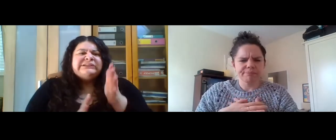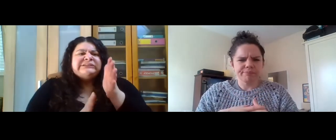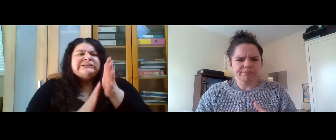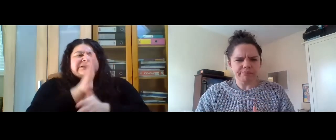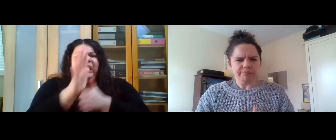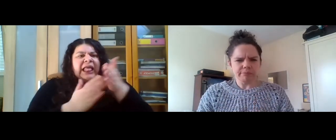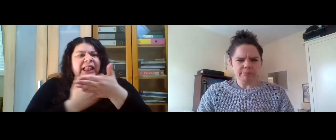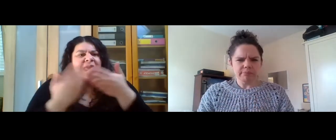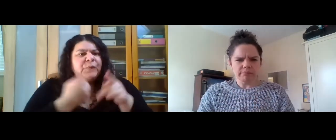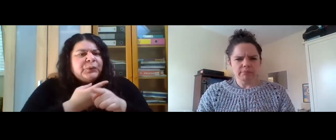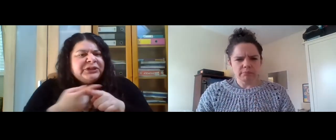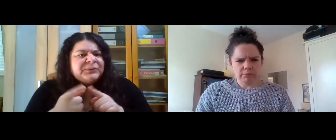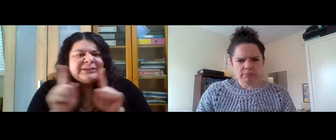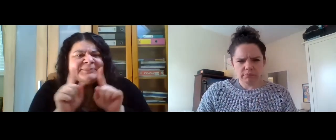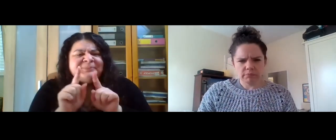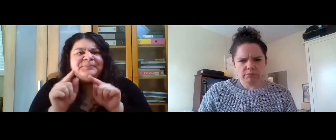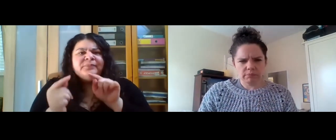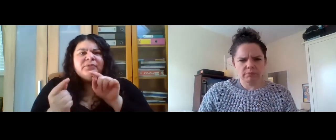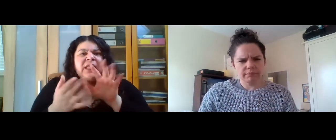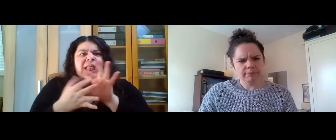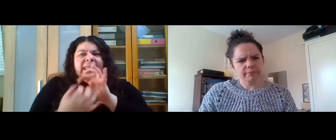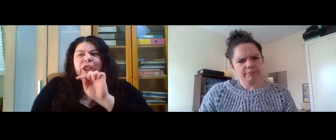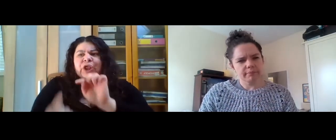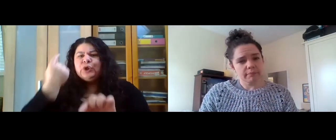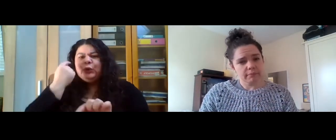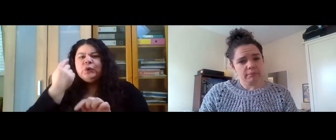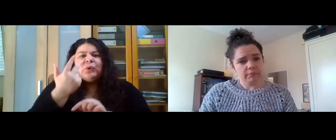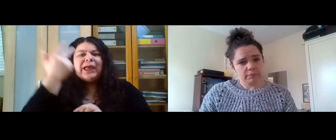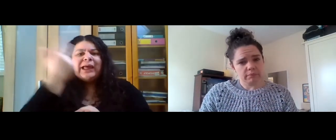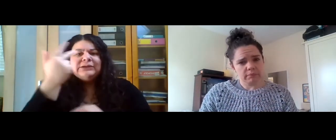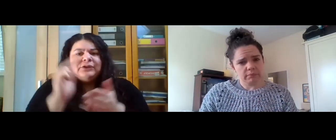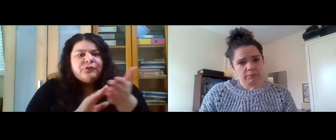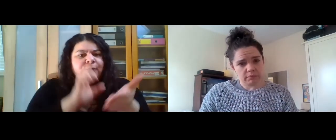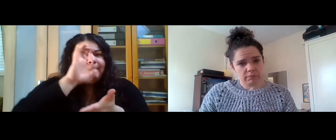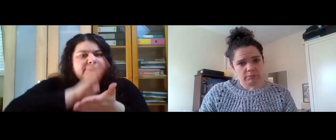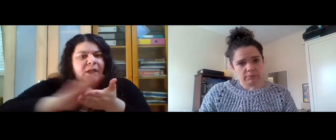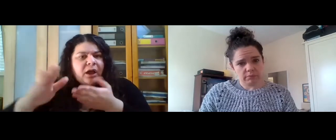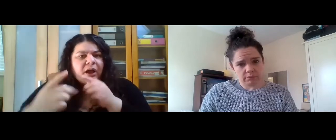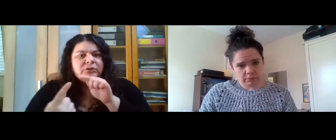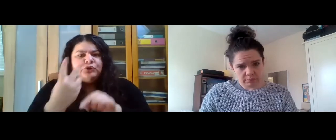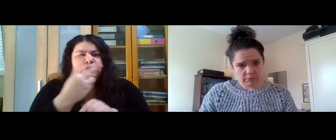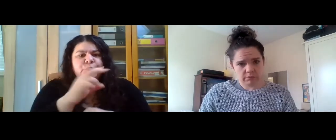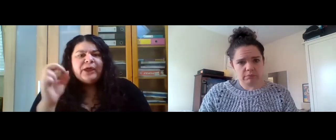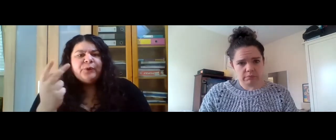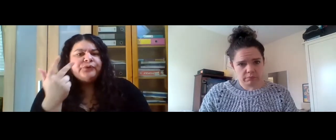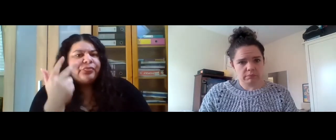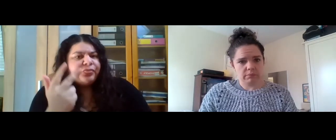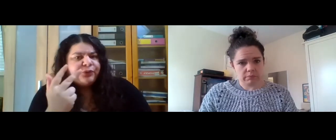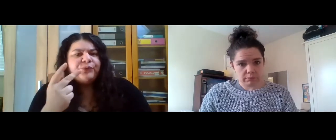Sign Language Week is linked back to 18th March 2003.